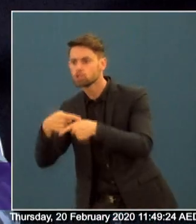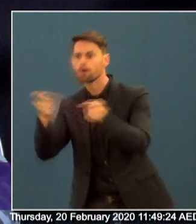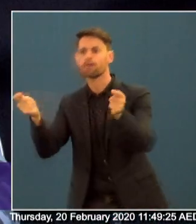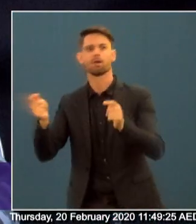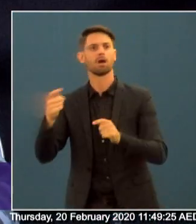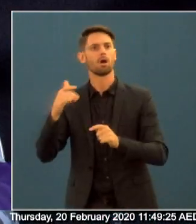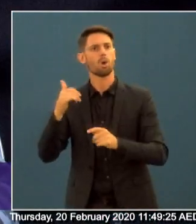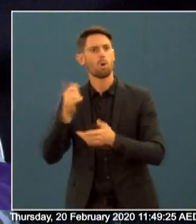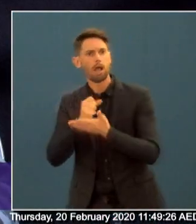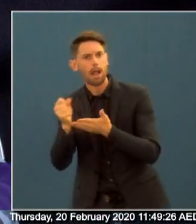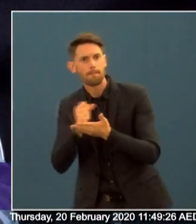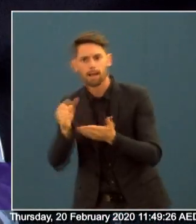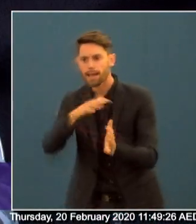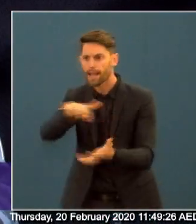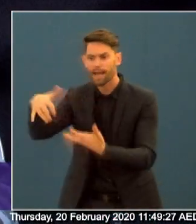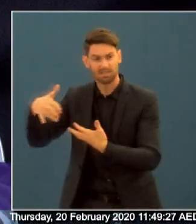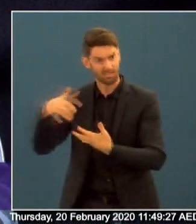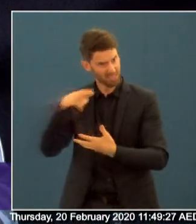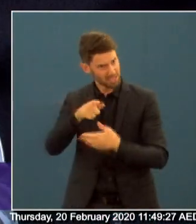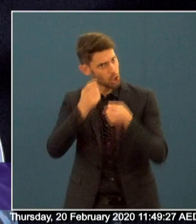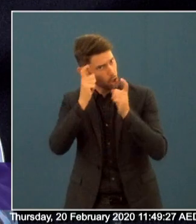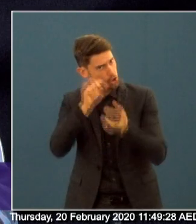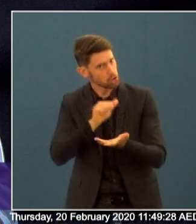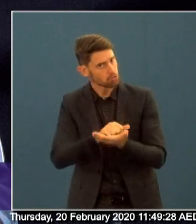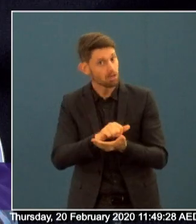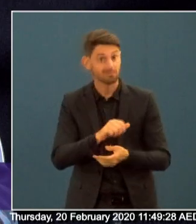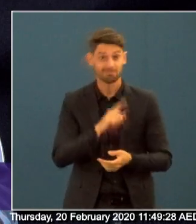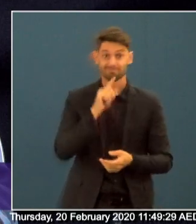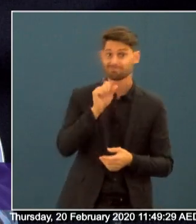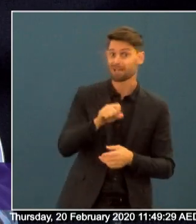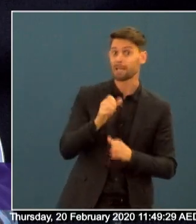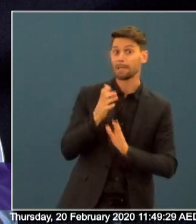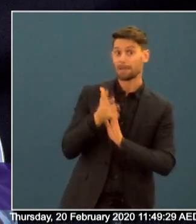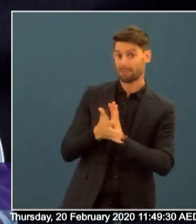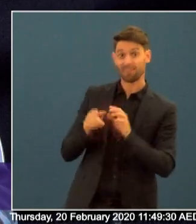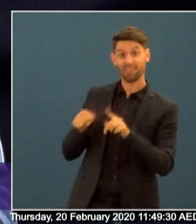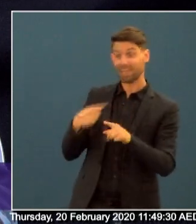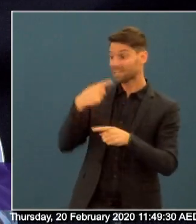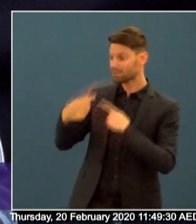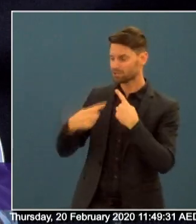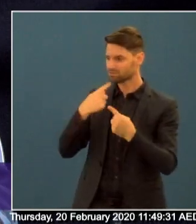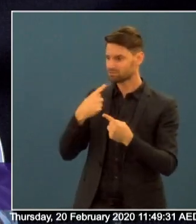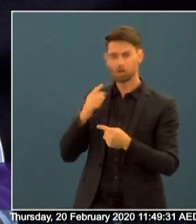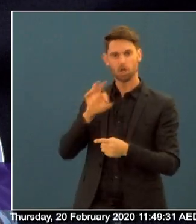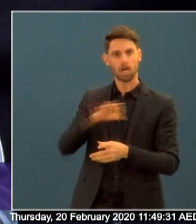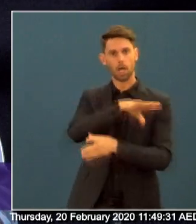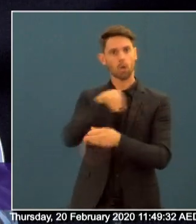In particular, it makes a data asset which is able to tell us about the issue a very important one.